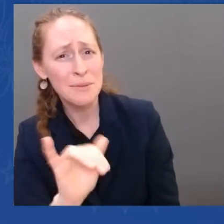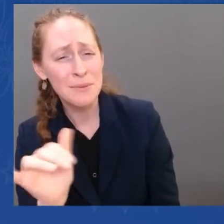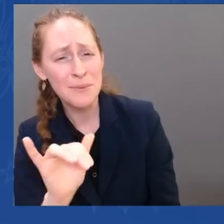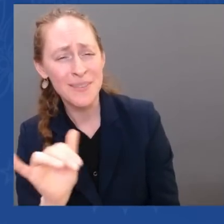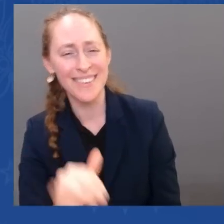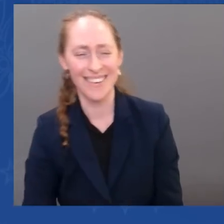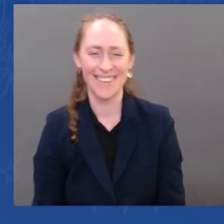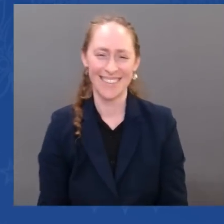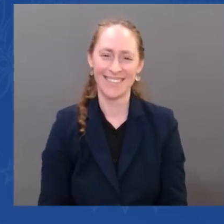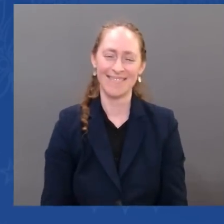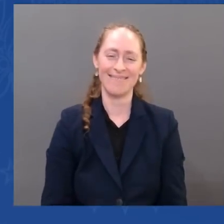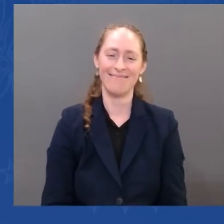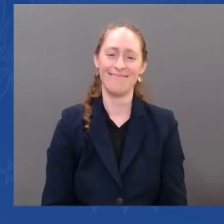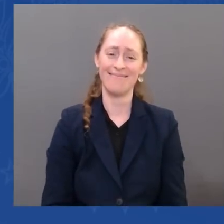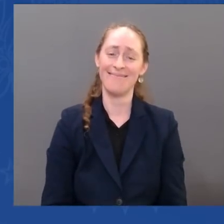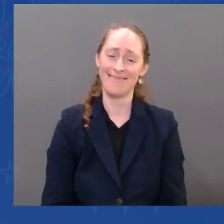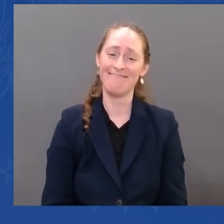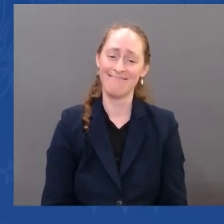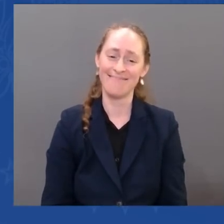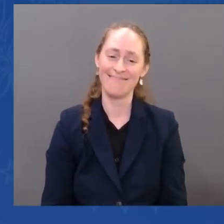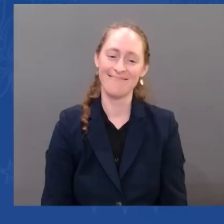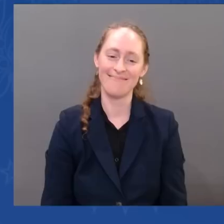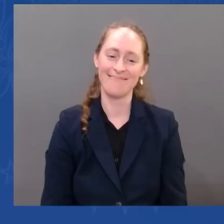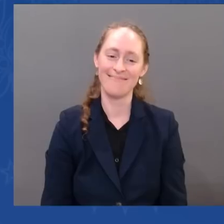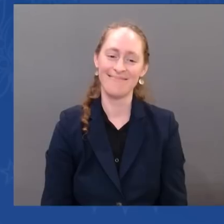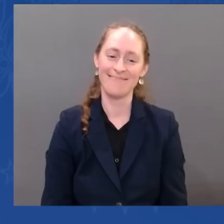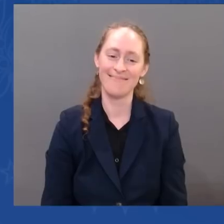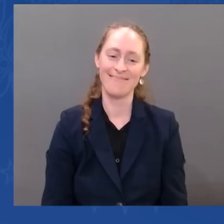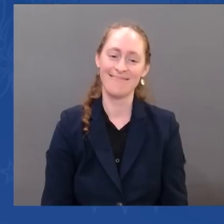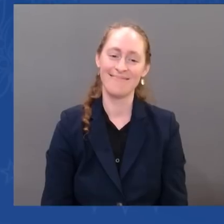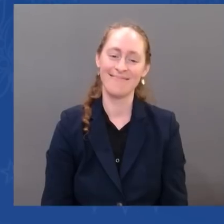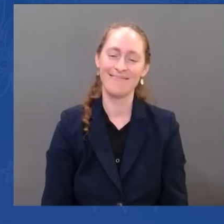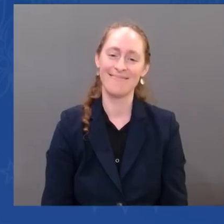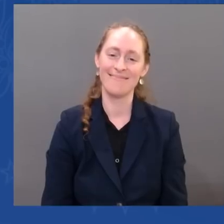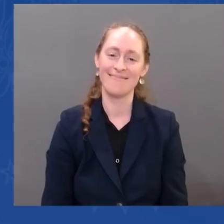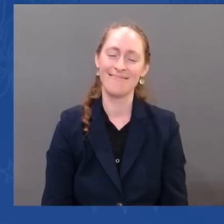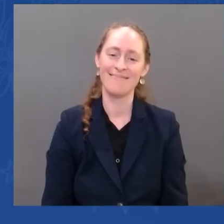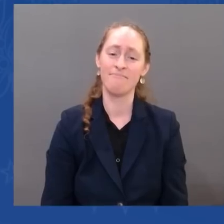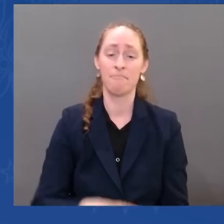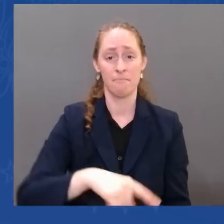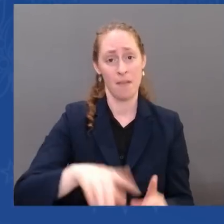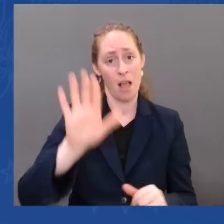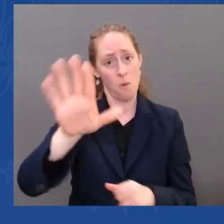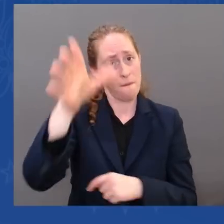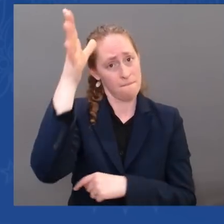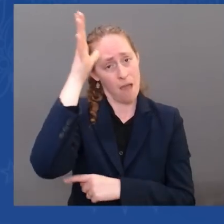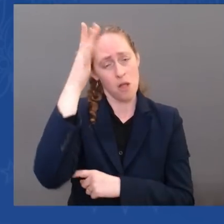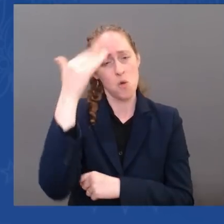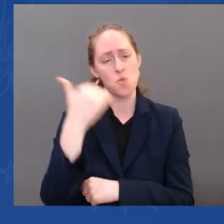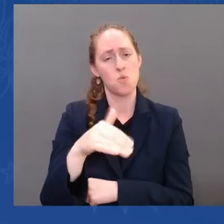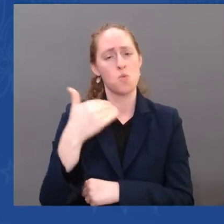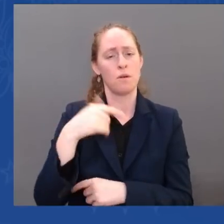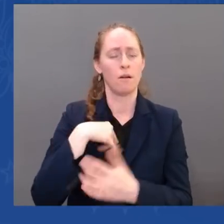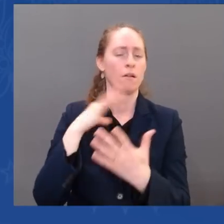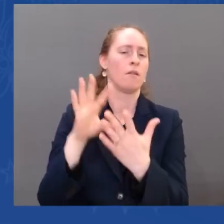But your dad really took me school, and I appreciate it. And, Your Eminence, it's great to get to honor